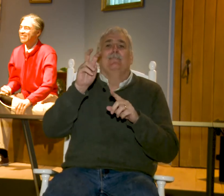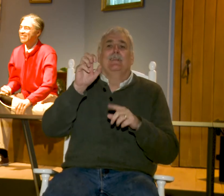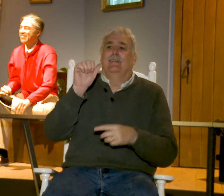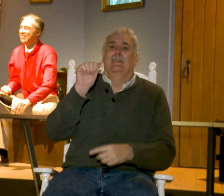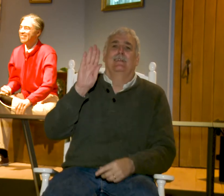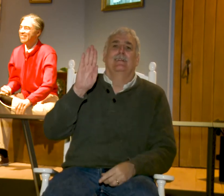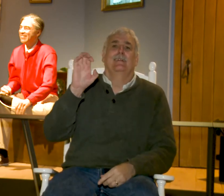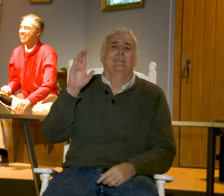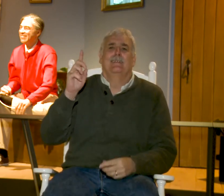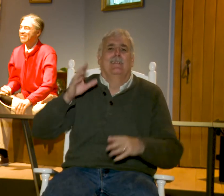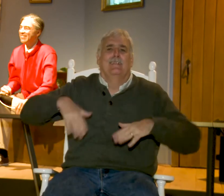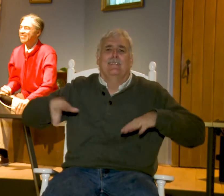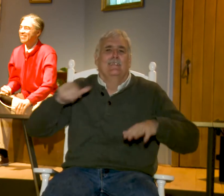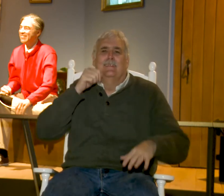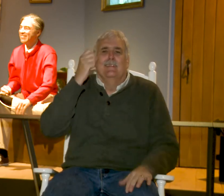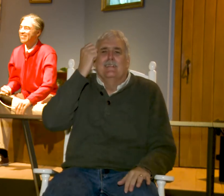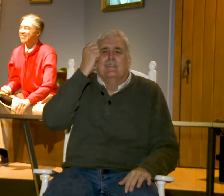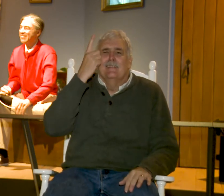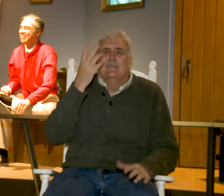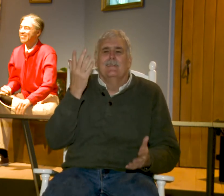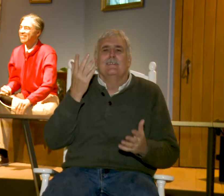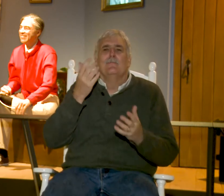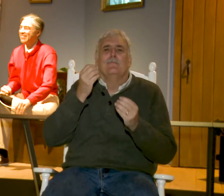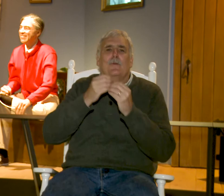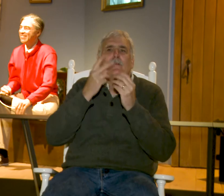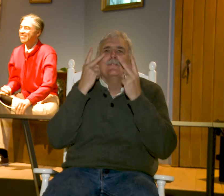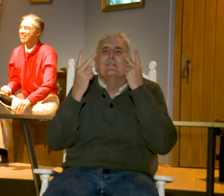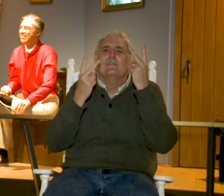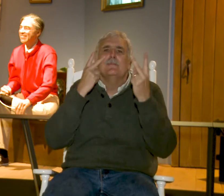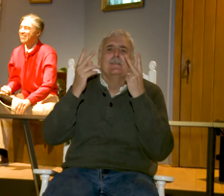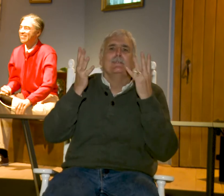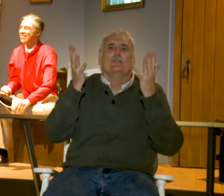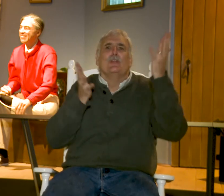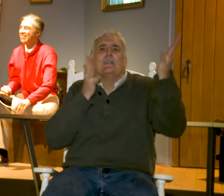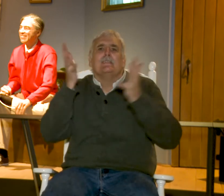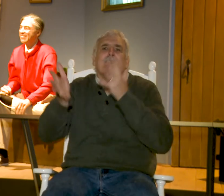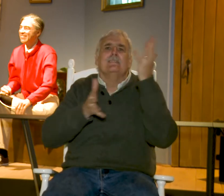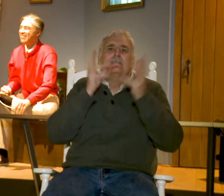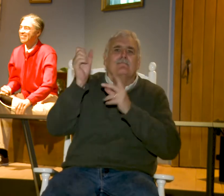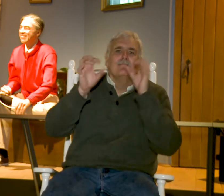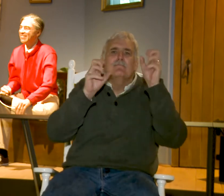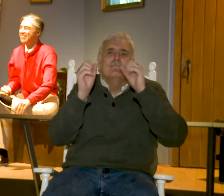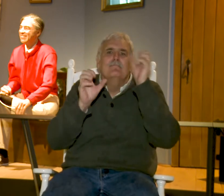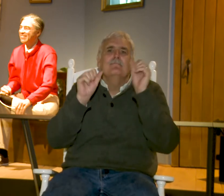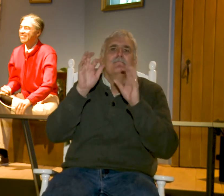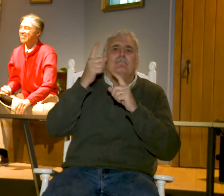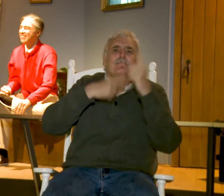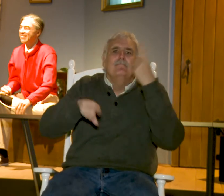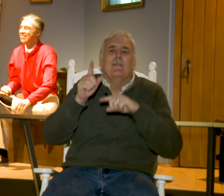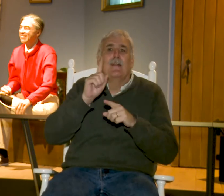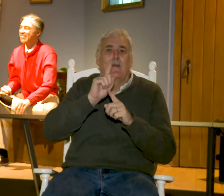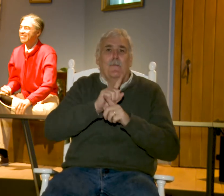They haven't even completely learned their ABC's yet. A young child is more visual, using gestures and eventually signs.